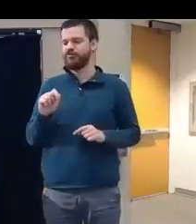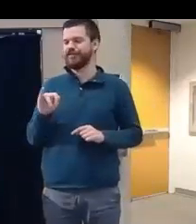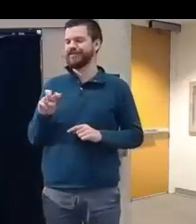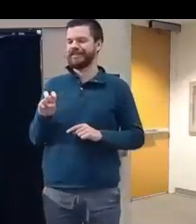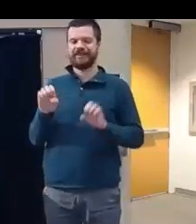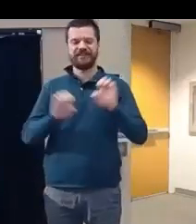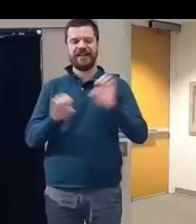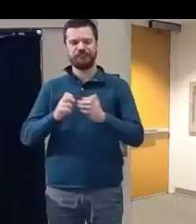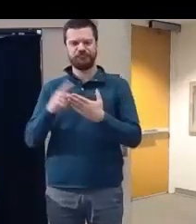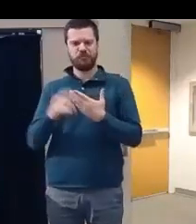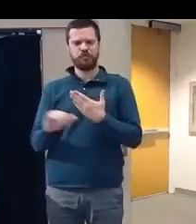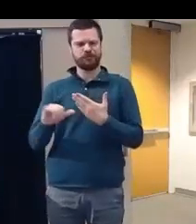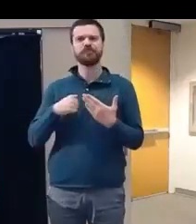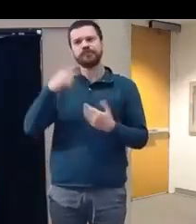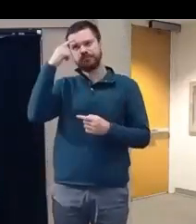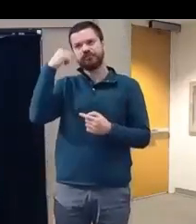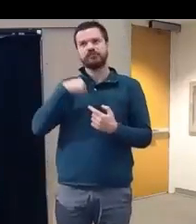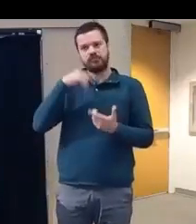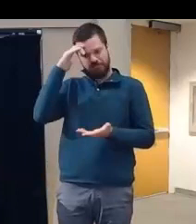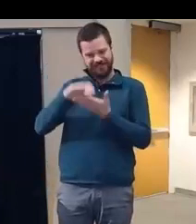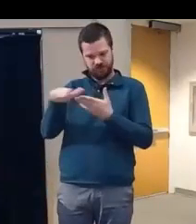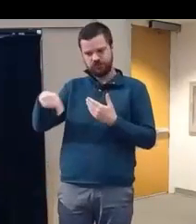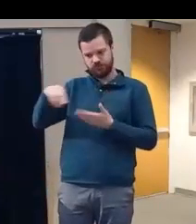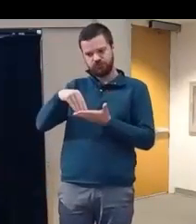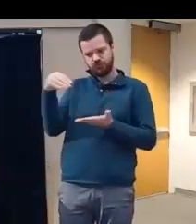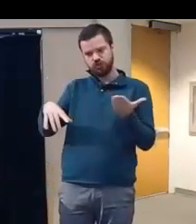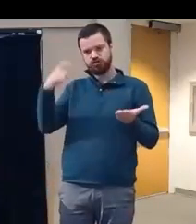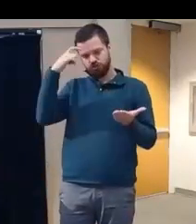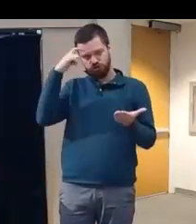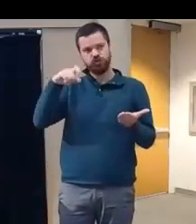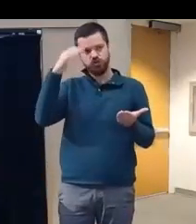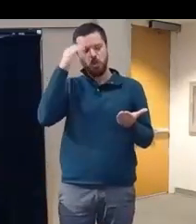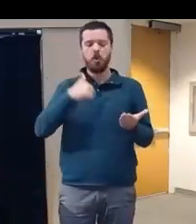myself I think students deserve to to know what they're doing well and know how to get better